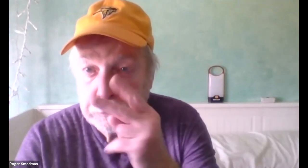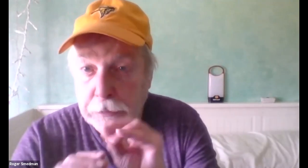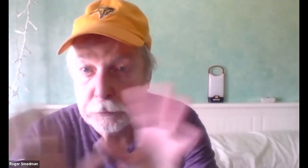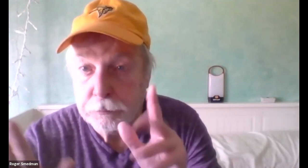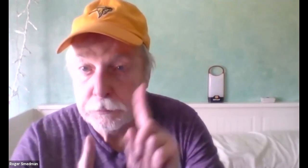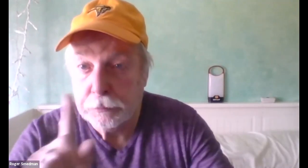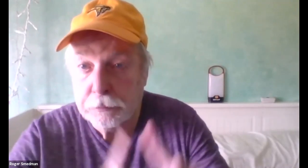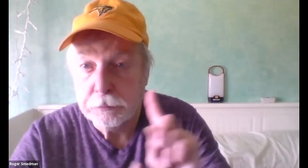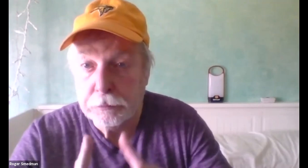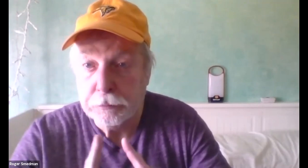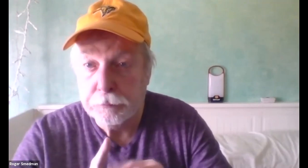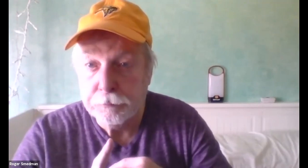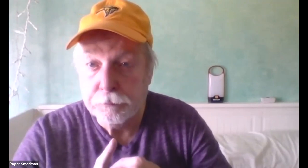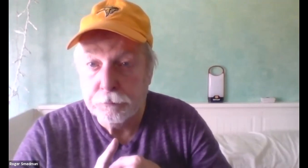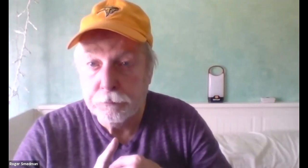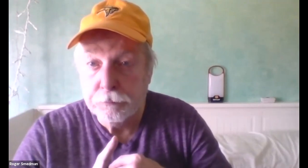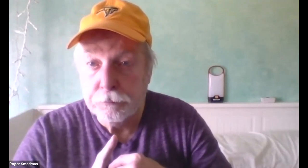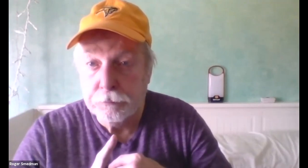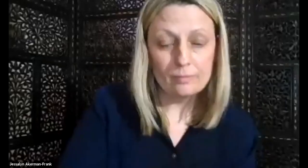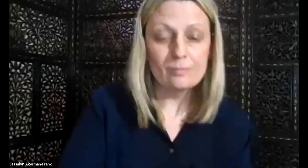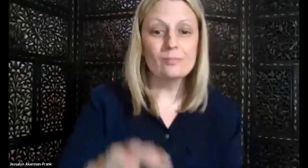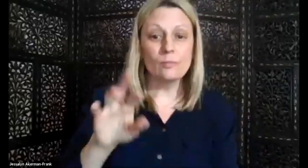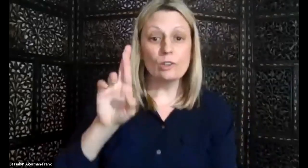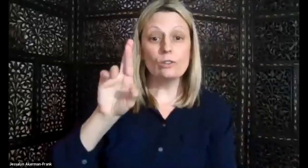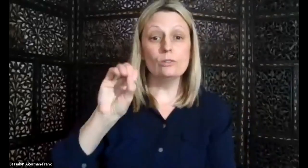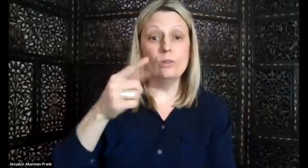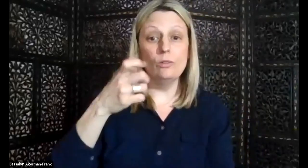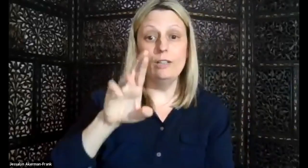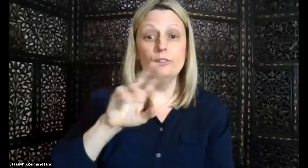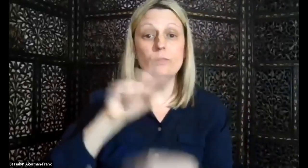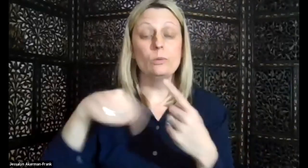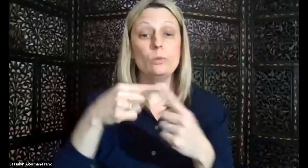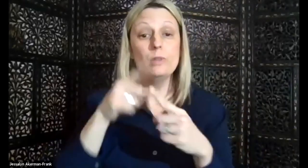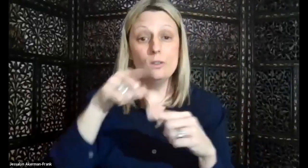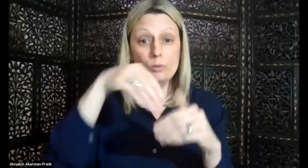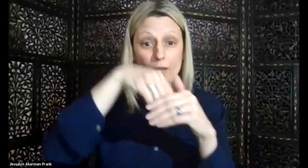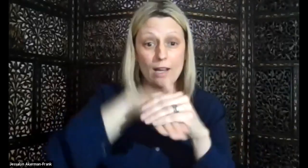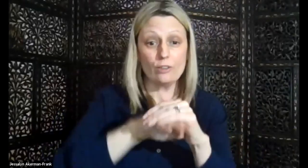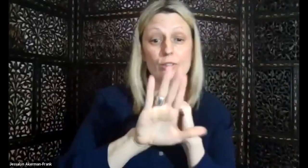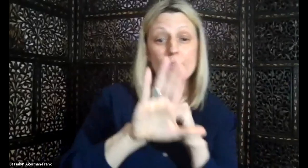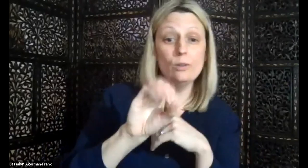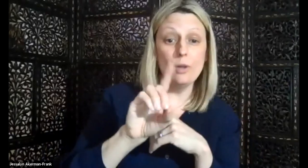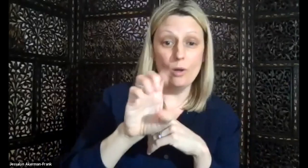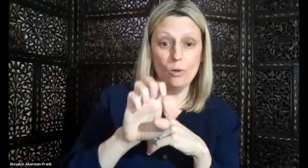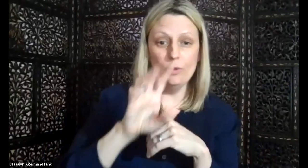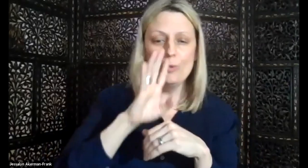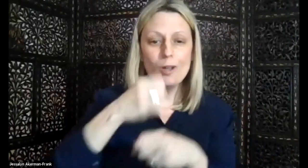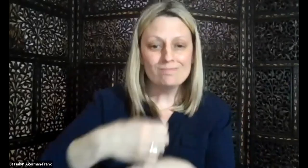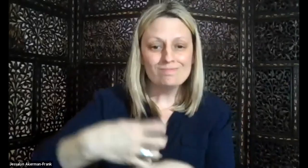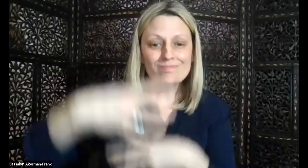correct?